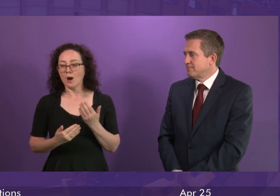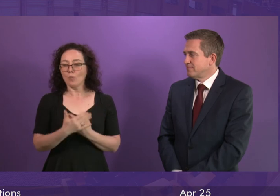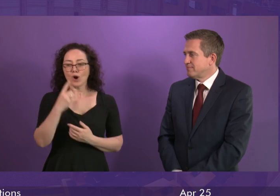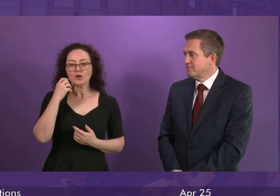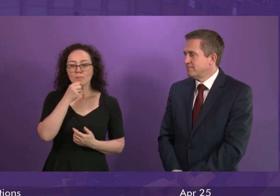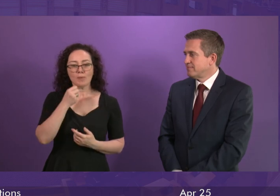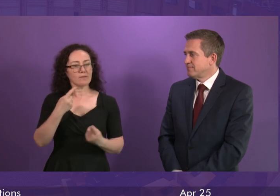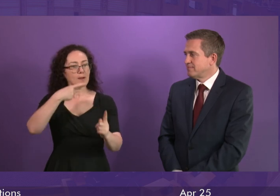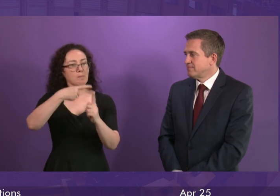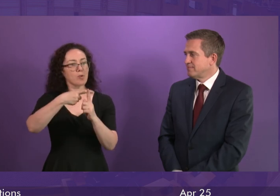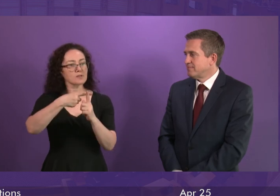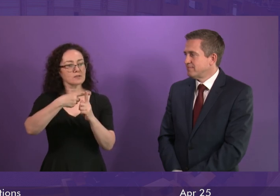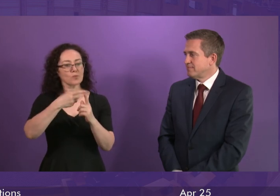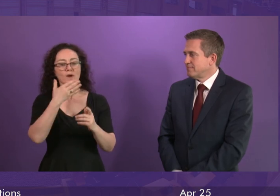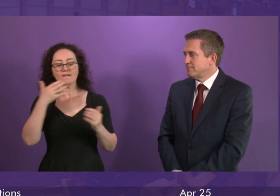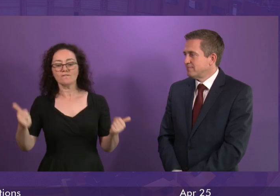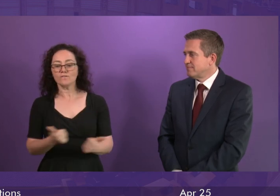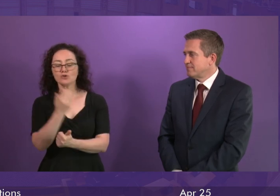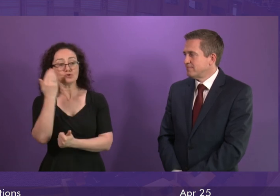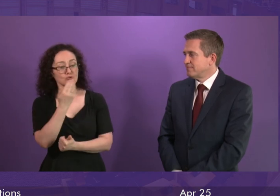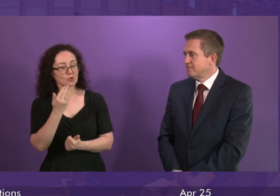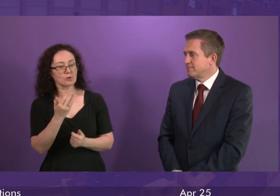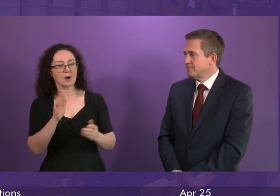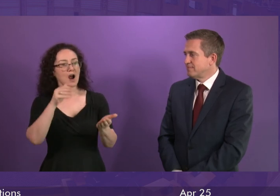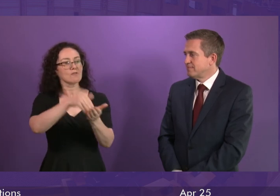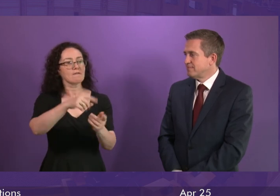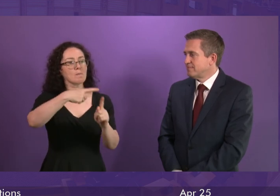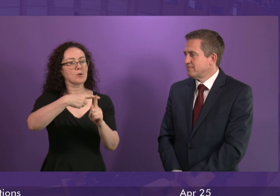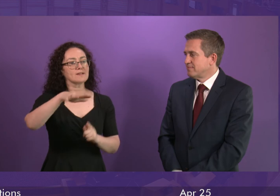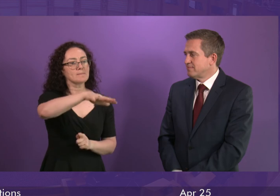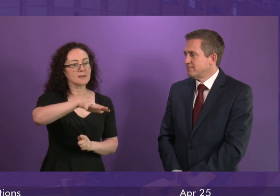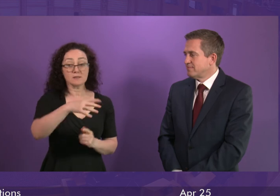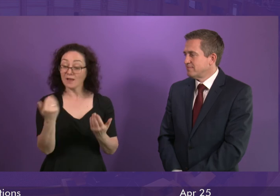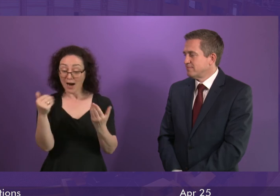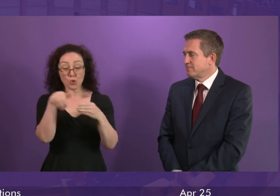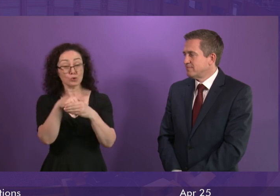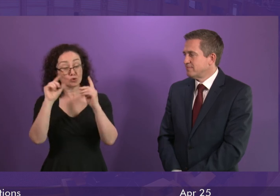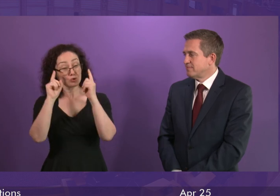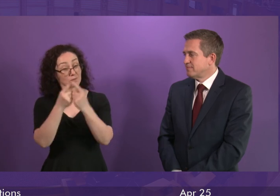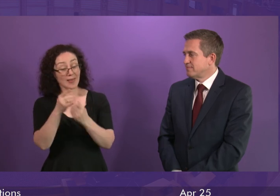positive destinations, including university. Those are the outcome facts and I have not